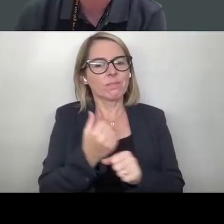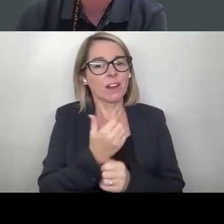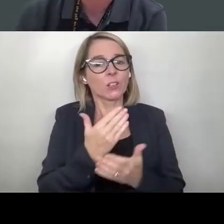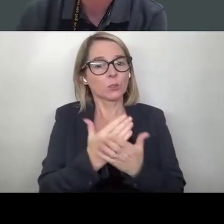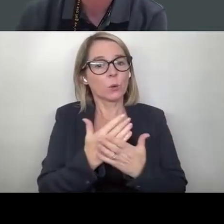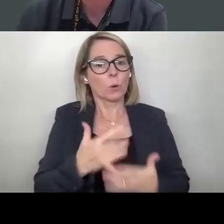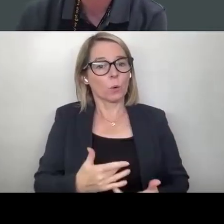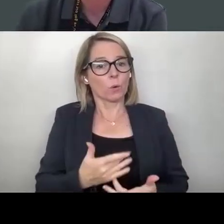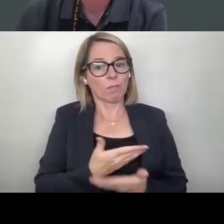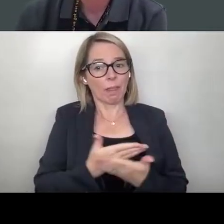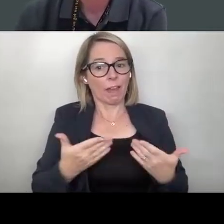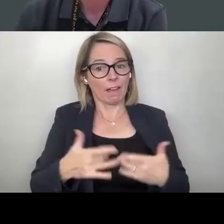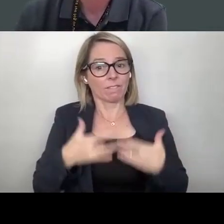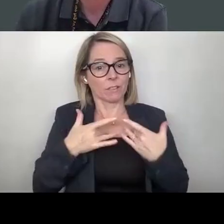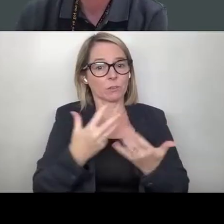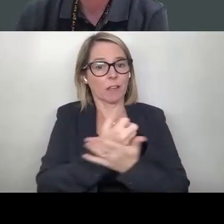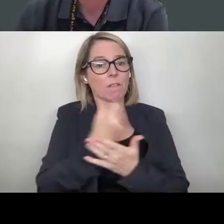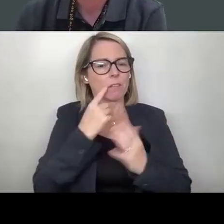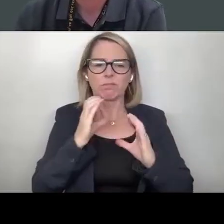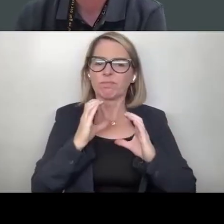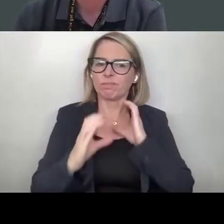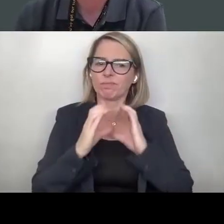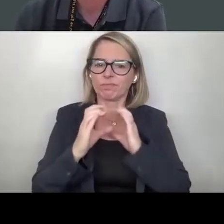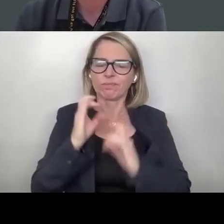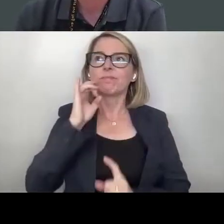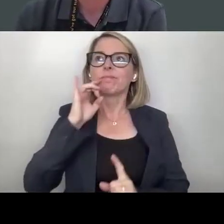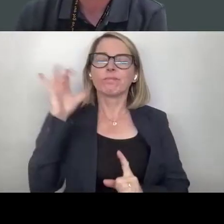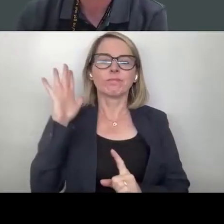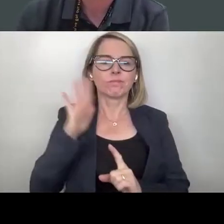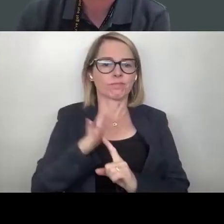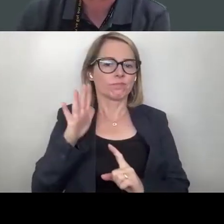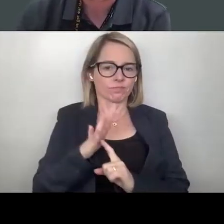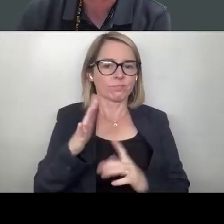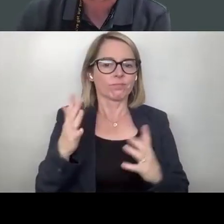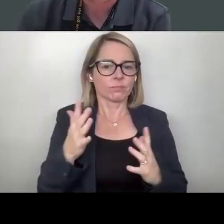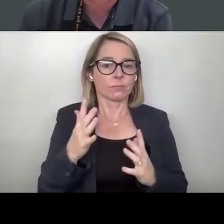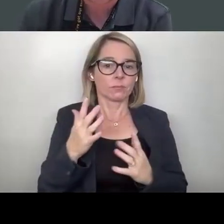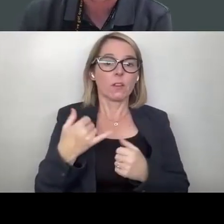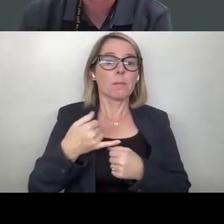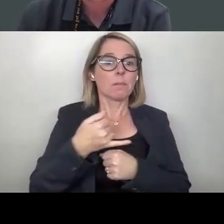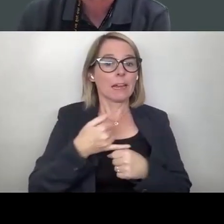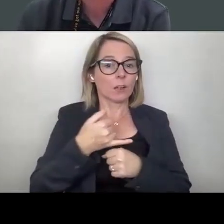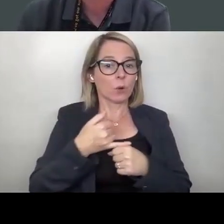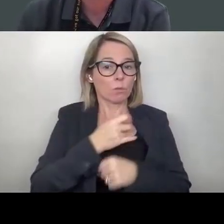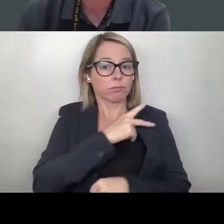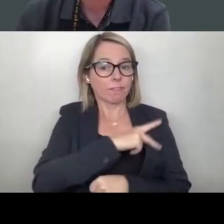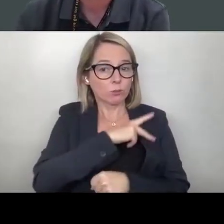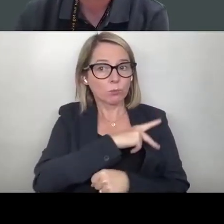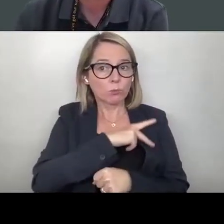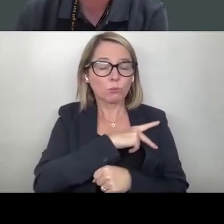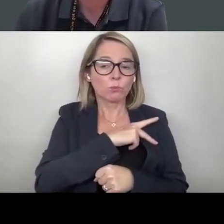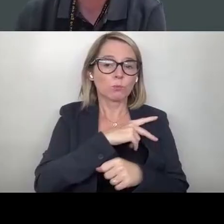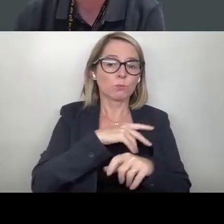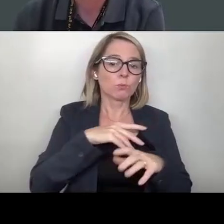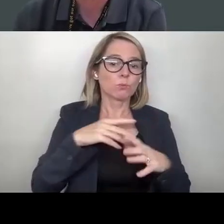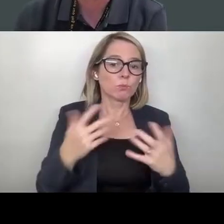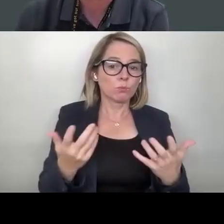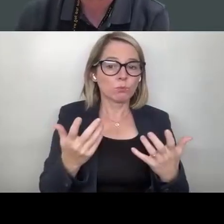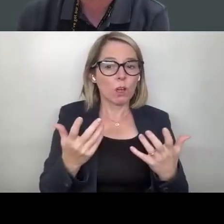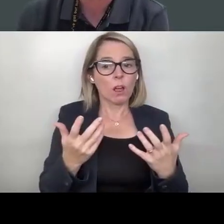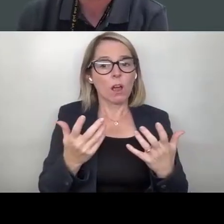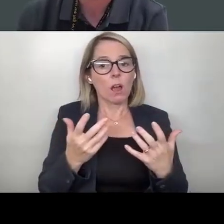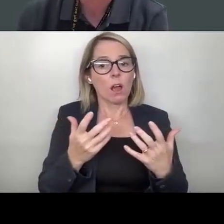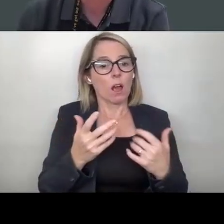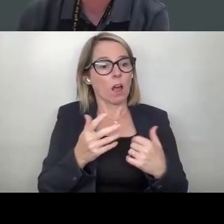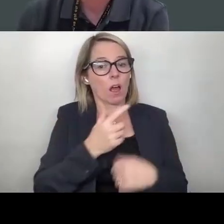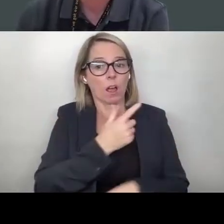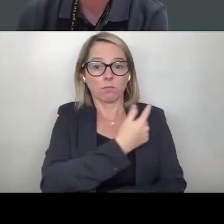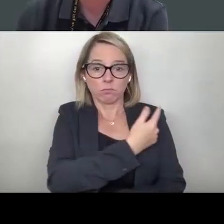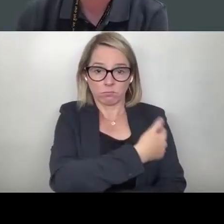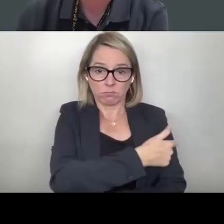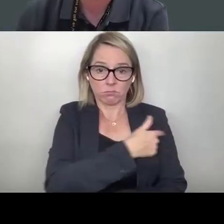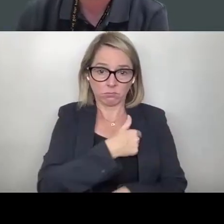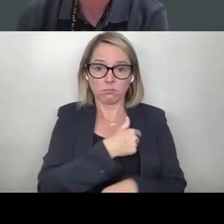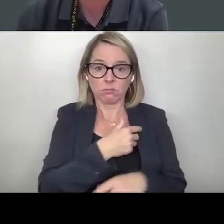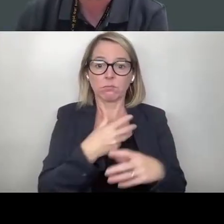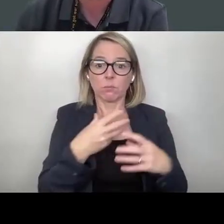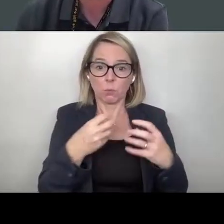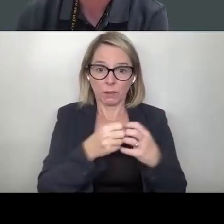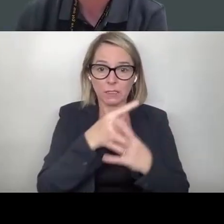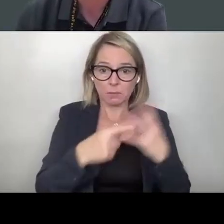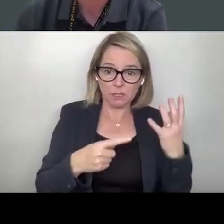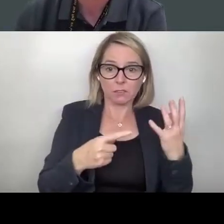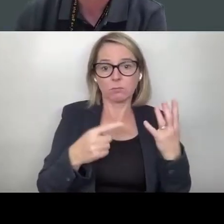I think that the medical professional and the person with disability or intellectual disability